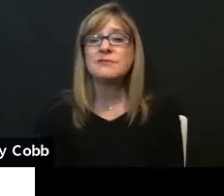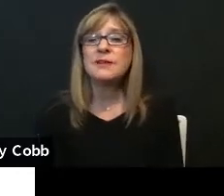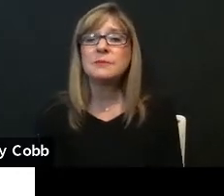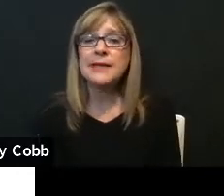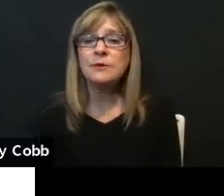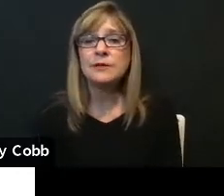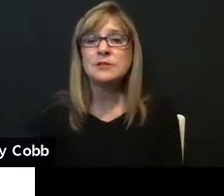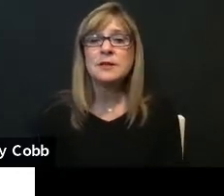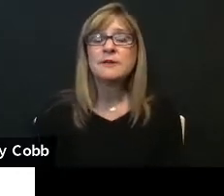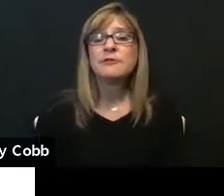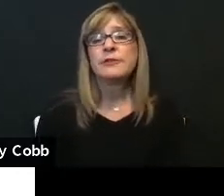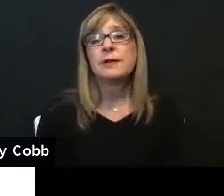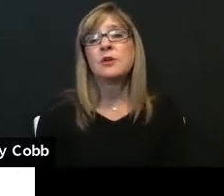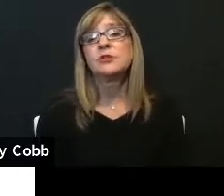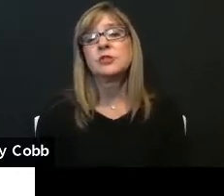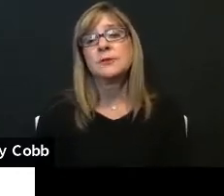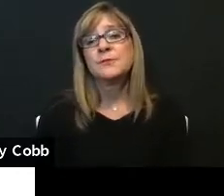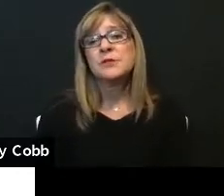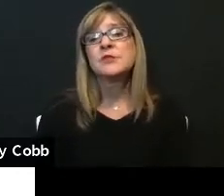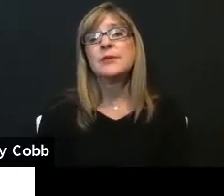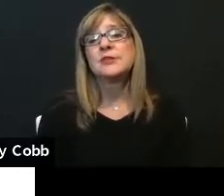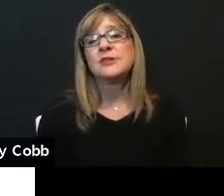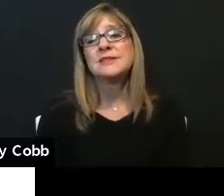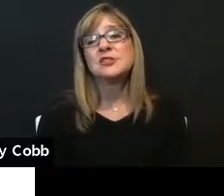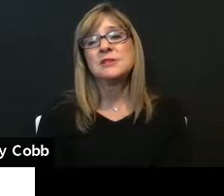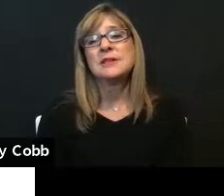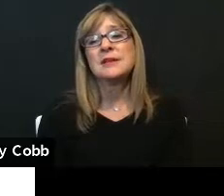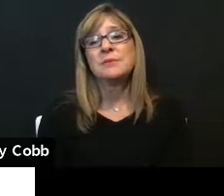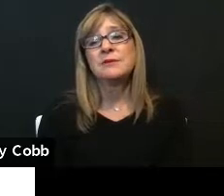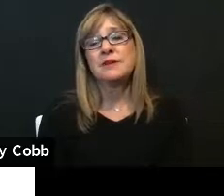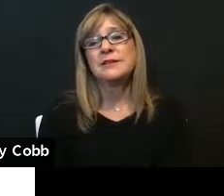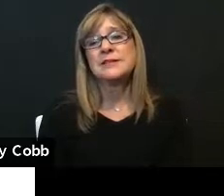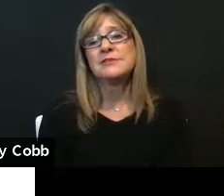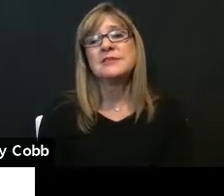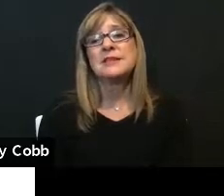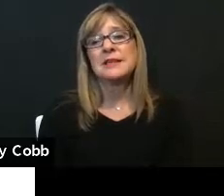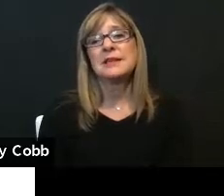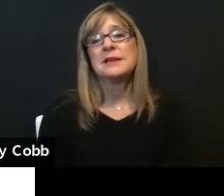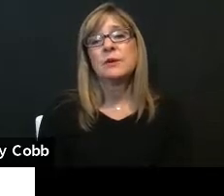and develop language for that culture so that transition can be very devastating.